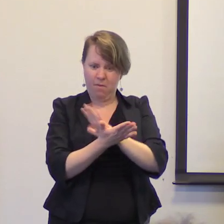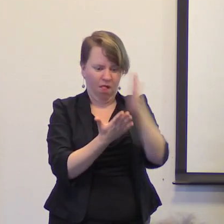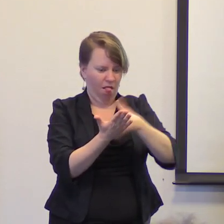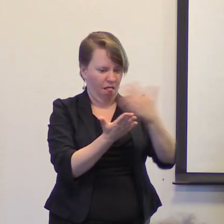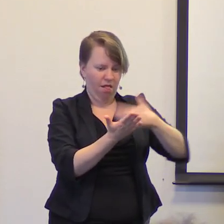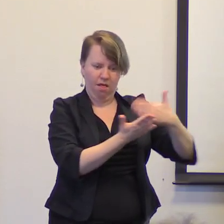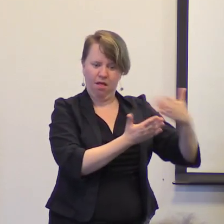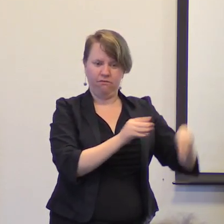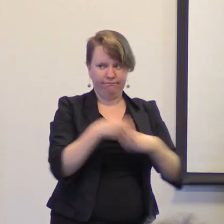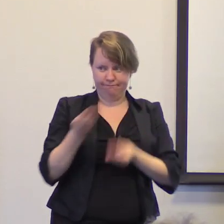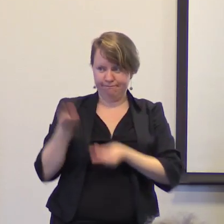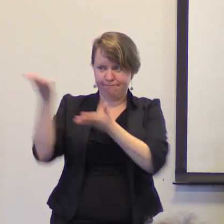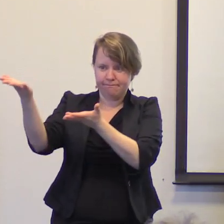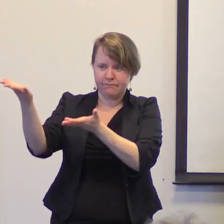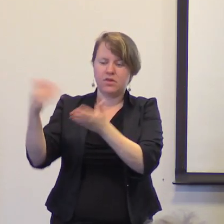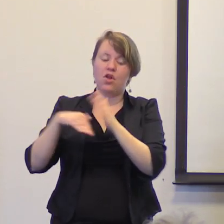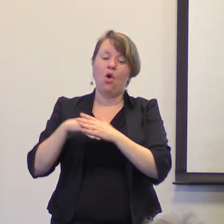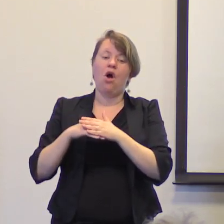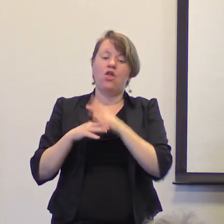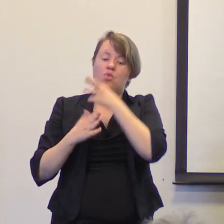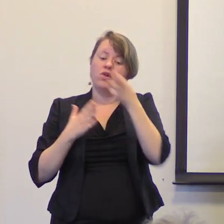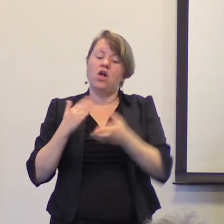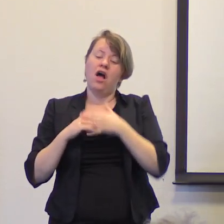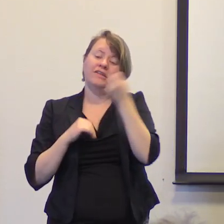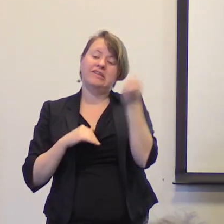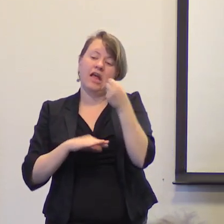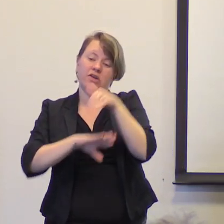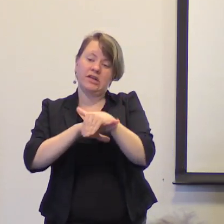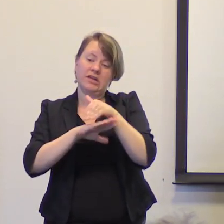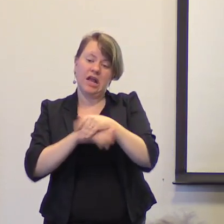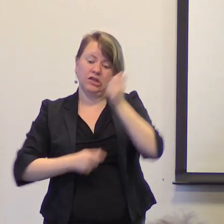The result was on Saturday night, a judge in the Eastern District of New York in Brooklyn,